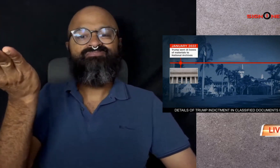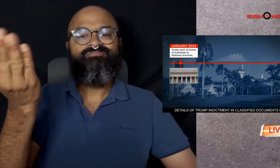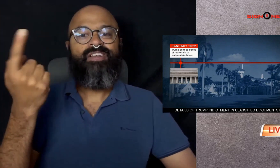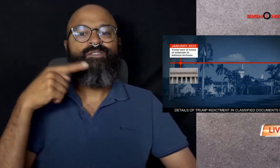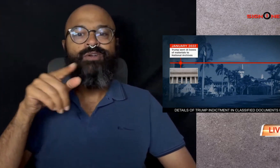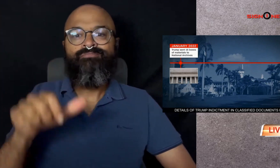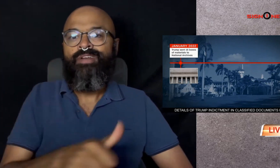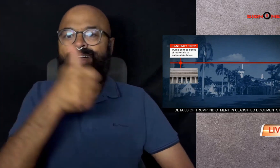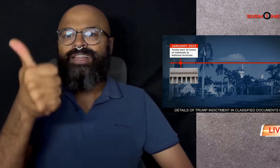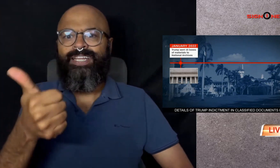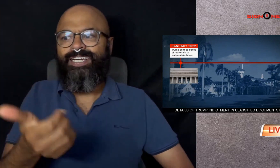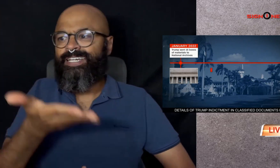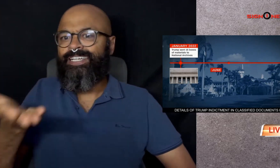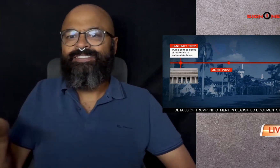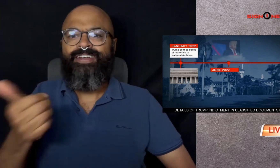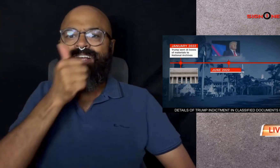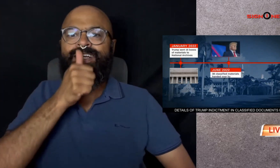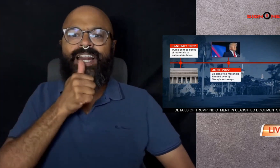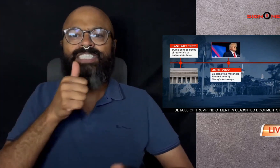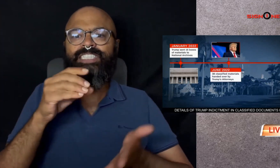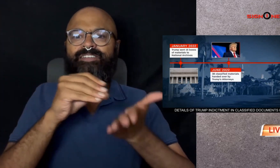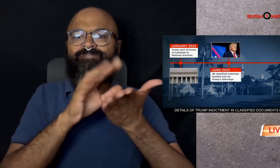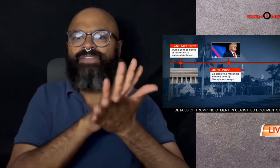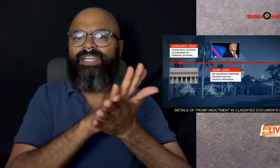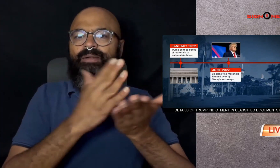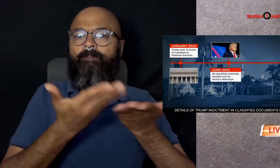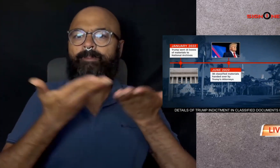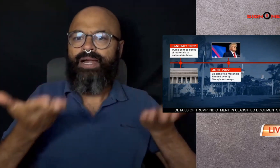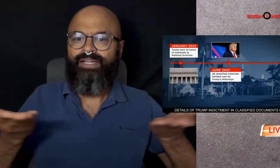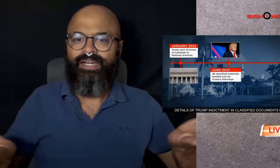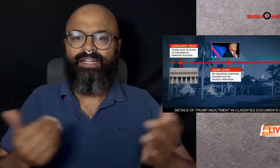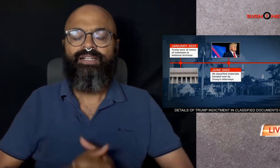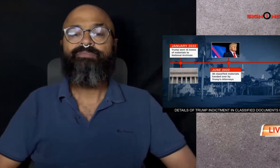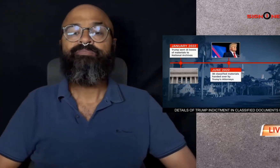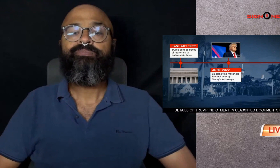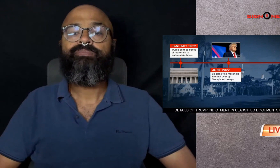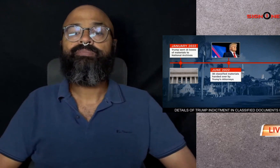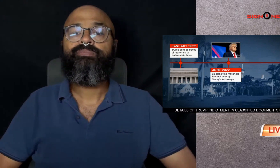as a result the Justice Department got involved and a subpoena was issued for any remaining